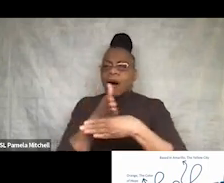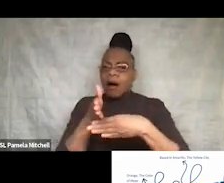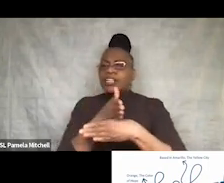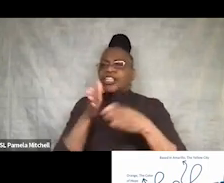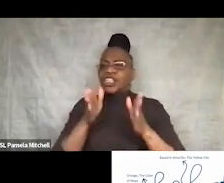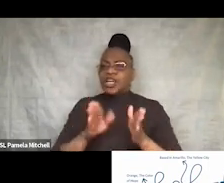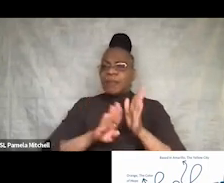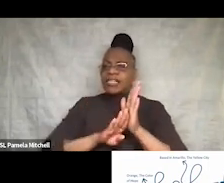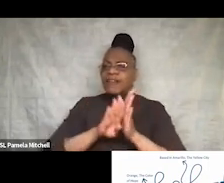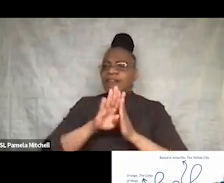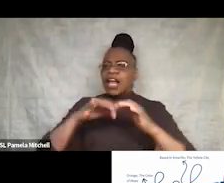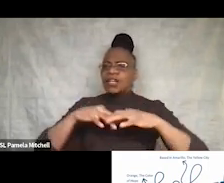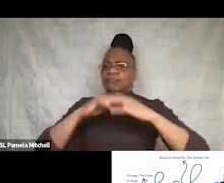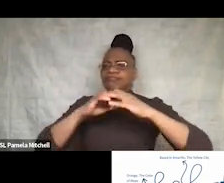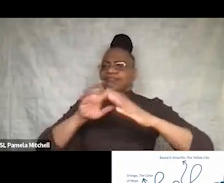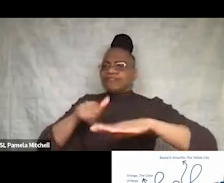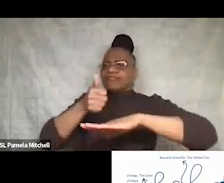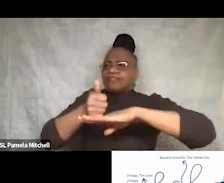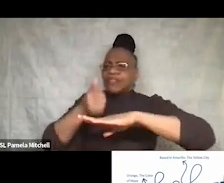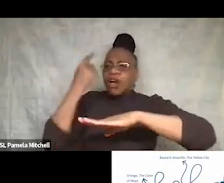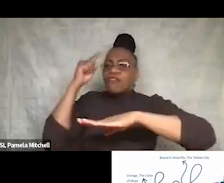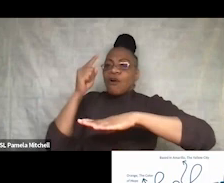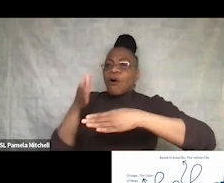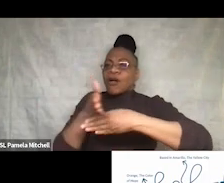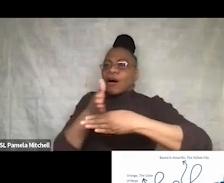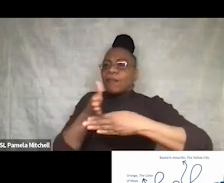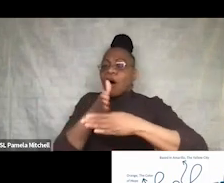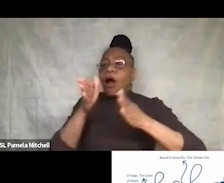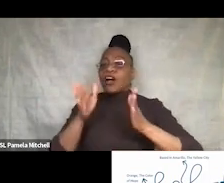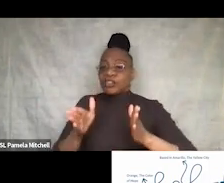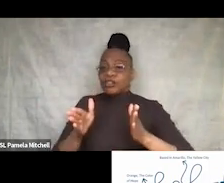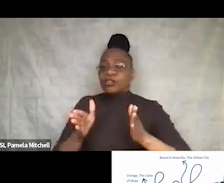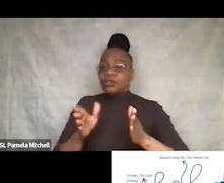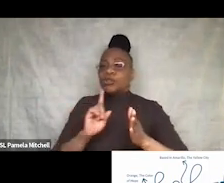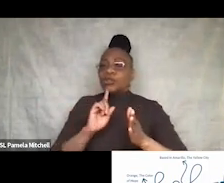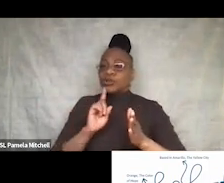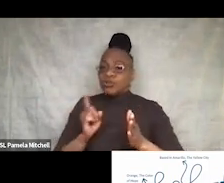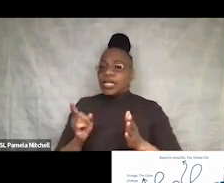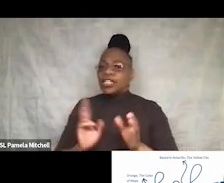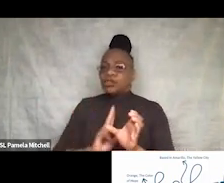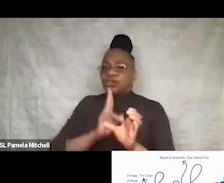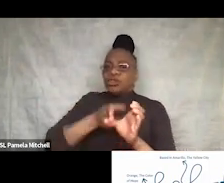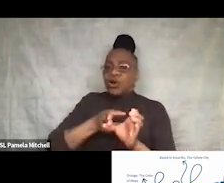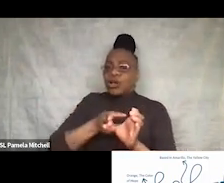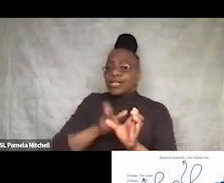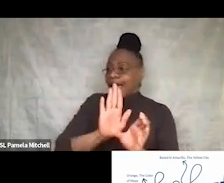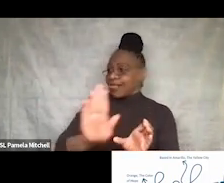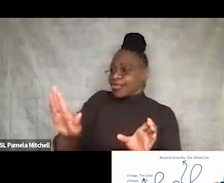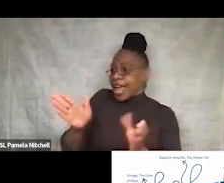and a great foundation for partners sort of coming along and them wanting to bring their services as well.